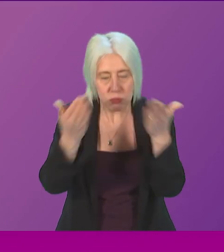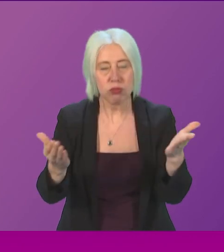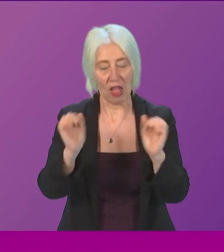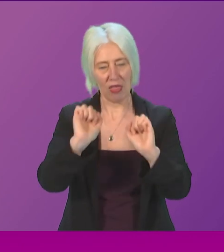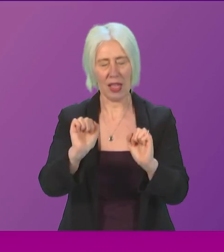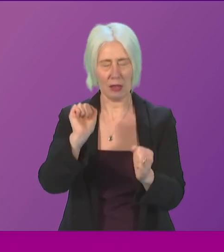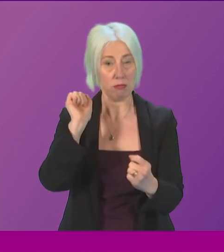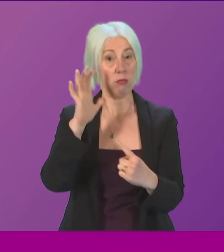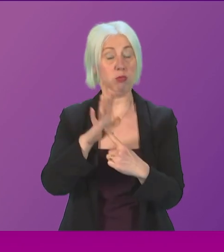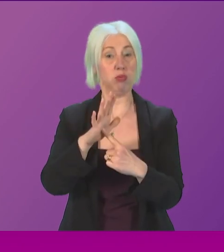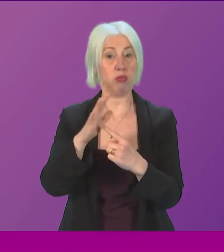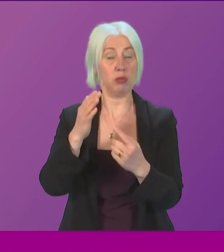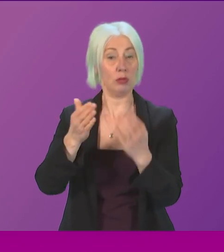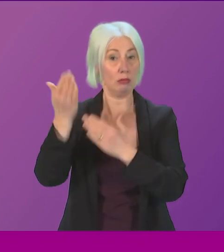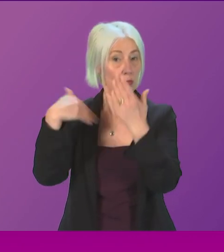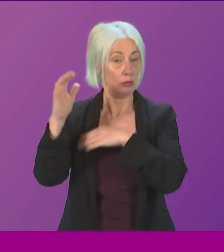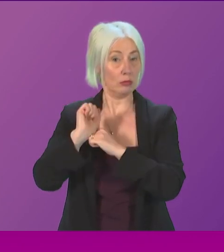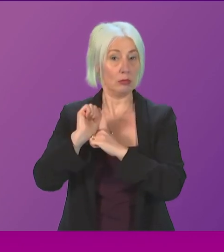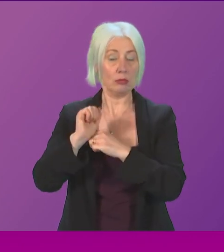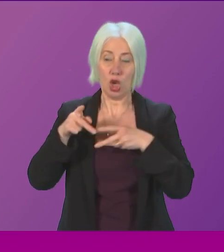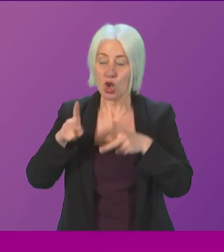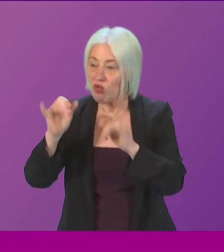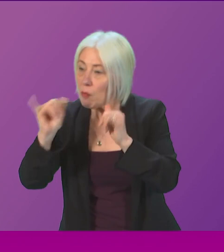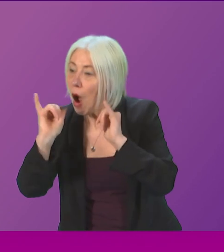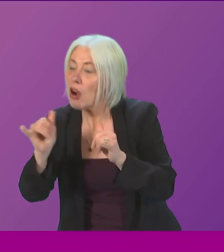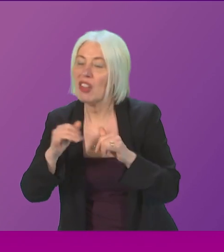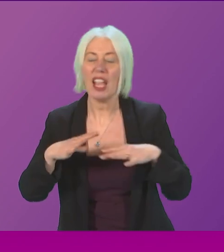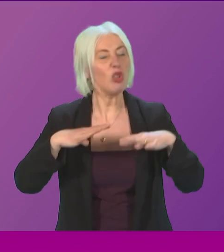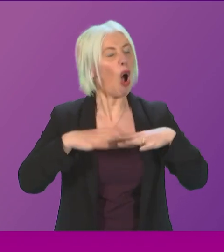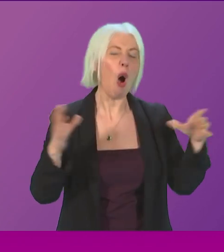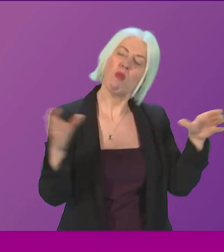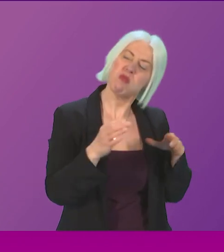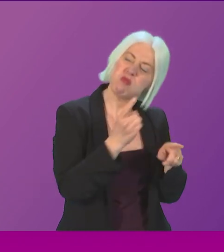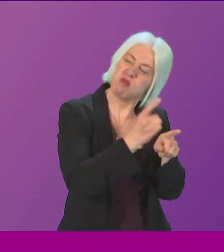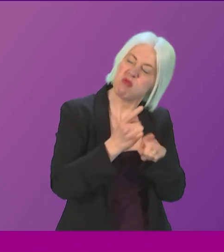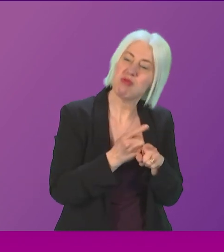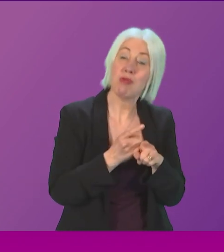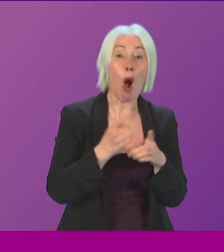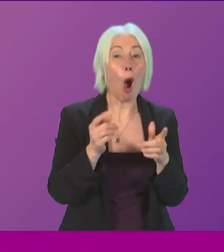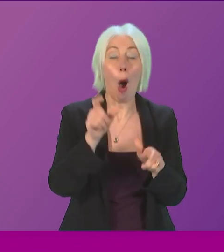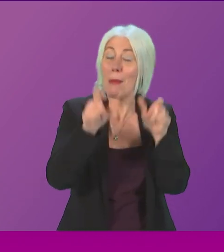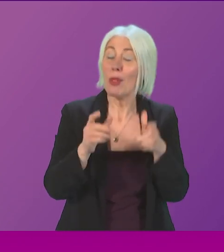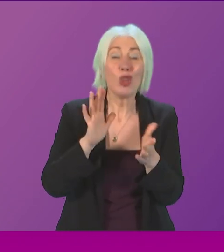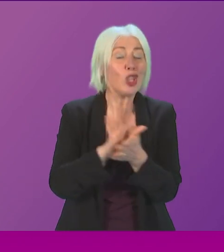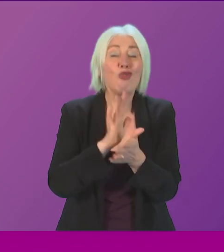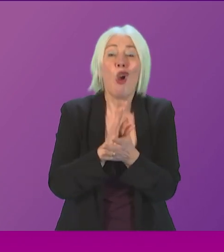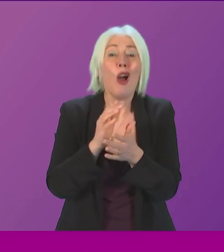those at vibrant street parties and casual get-togethers to those who simply enjoyed a long weekend with loved ones.